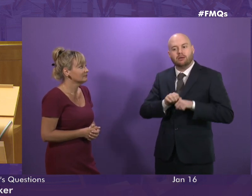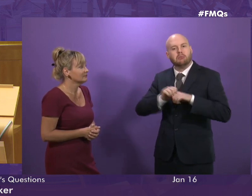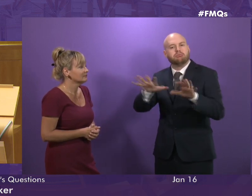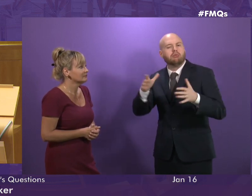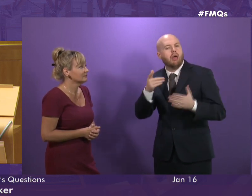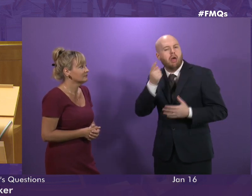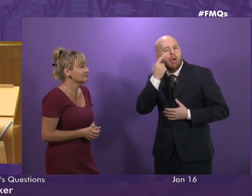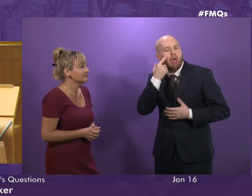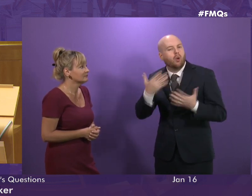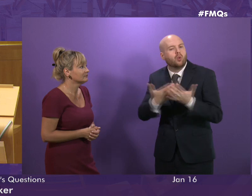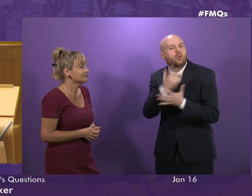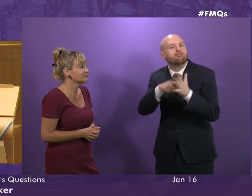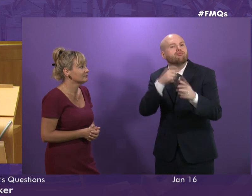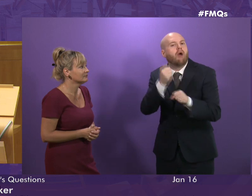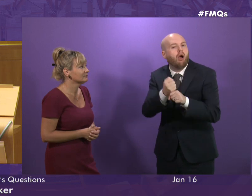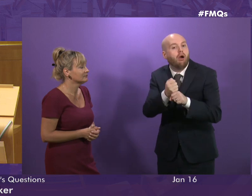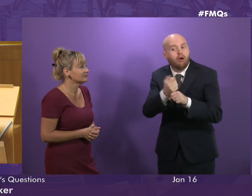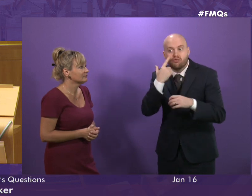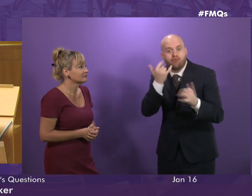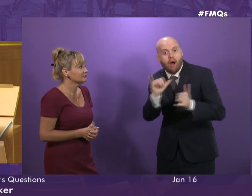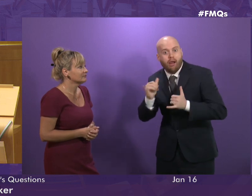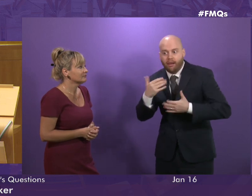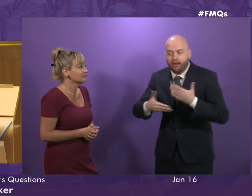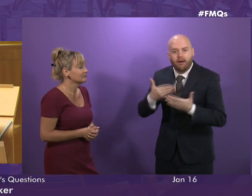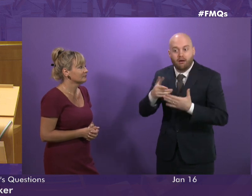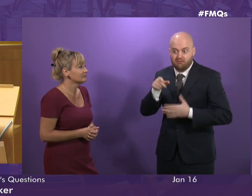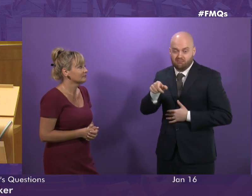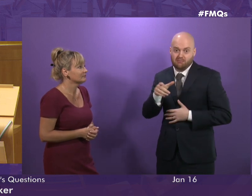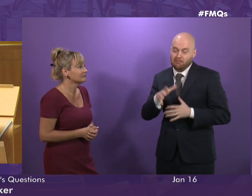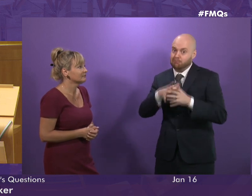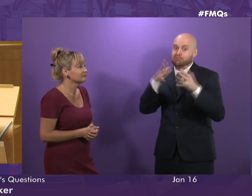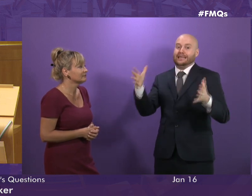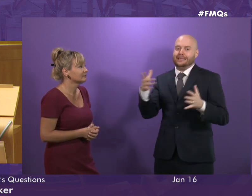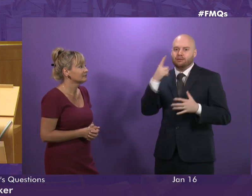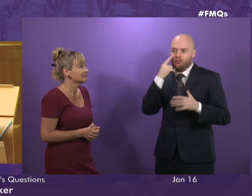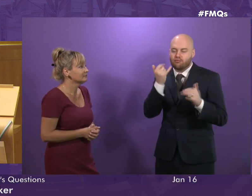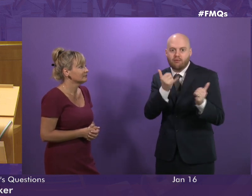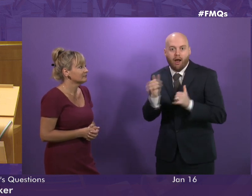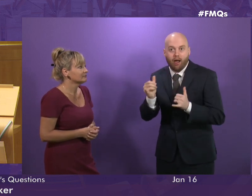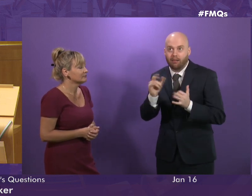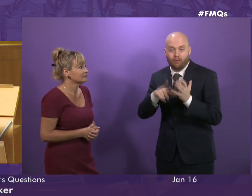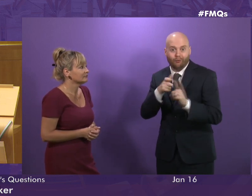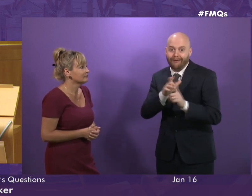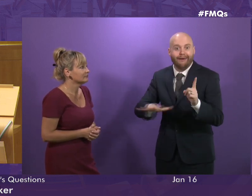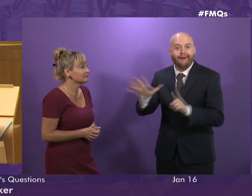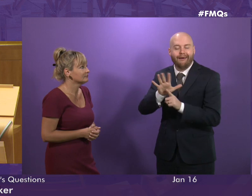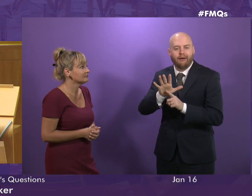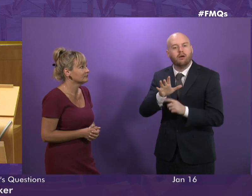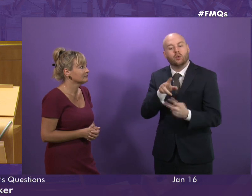trial yesterday—the biggest and most innovative trial that the United Kingdom has ever seen. Two drugs are being tested as part of the MND systematic multi-arm adaptive randomisation